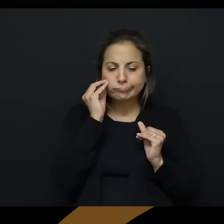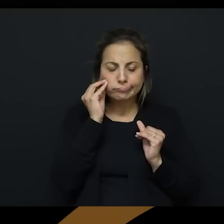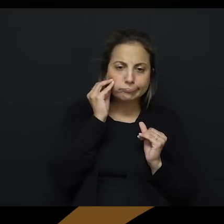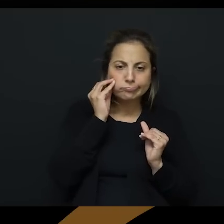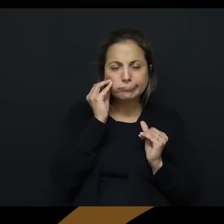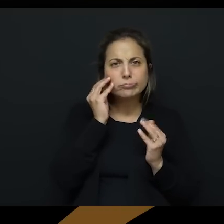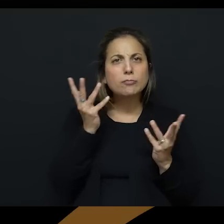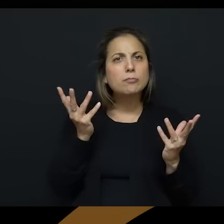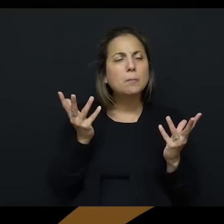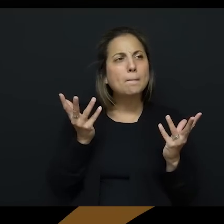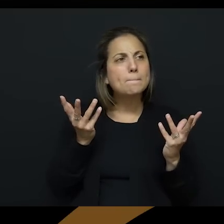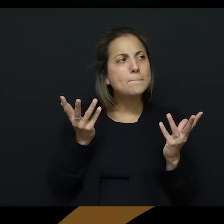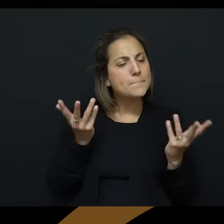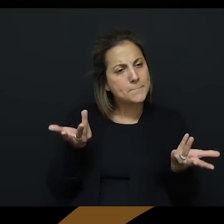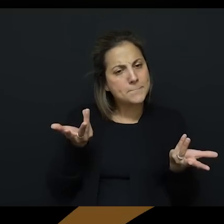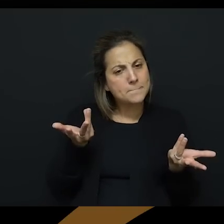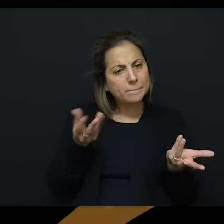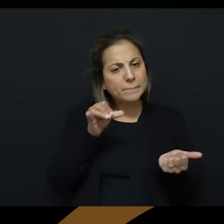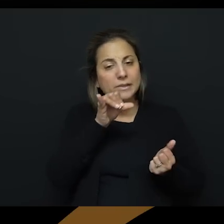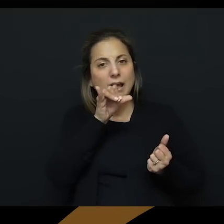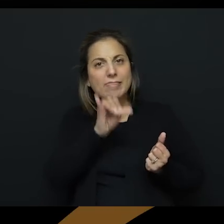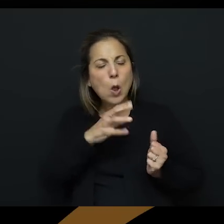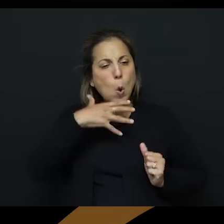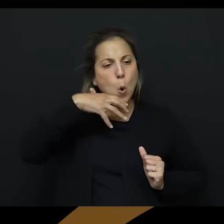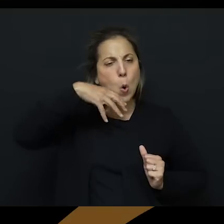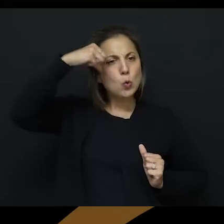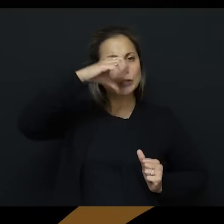most likely that older version would be a prominent actor